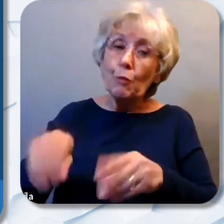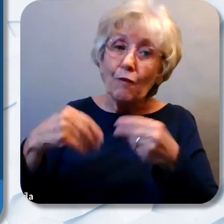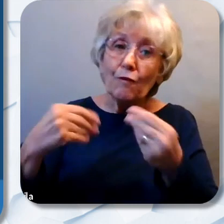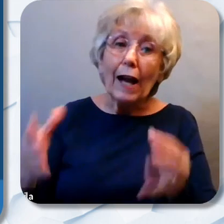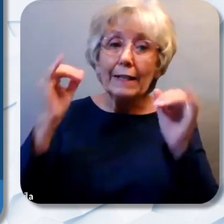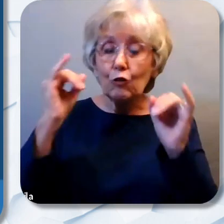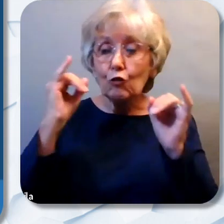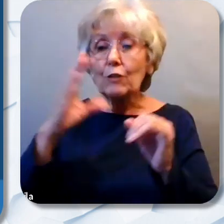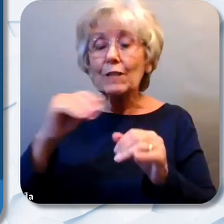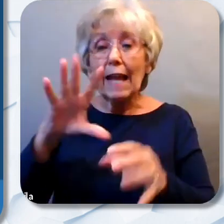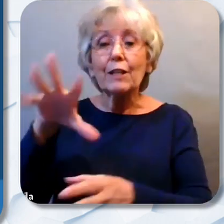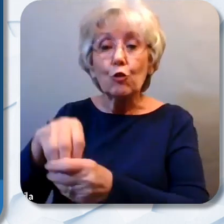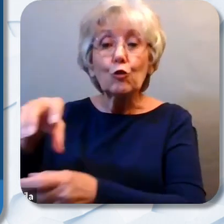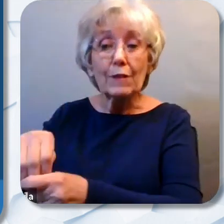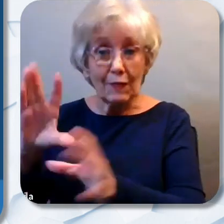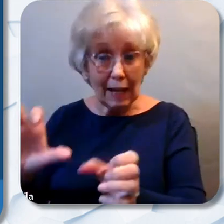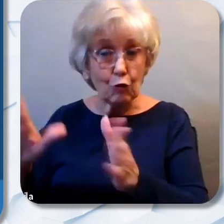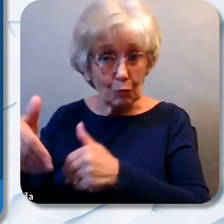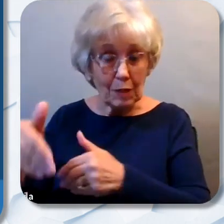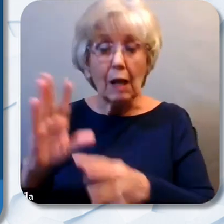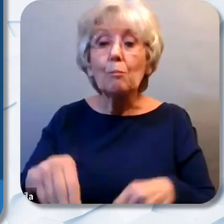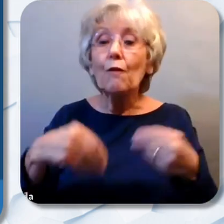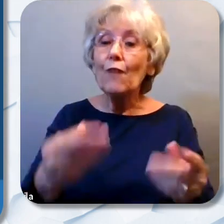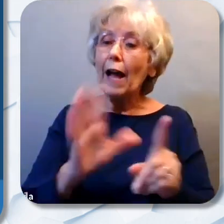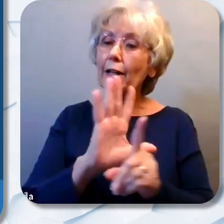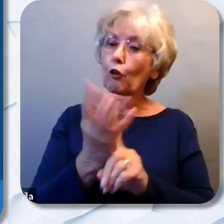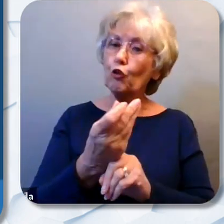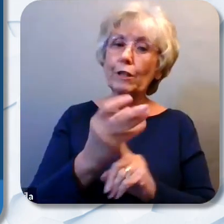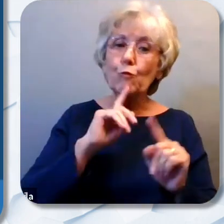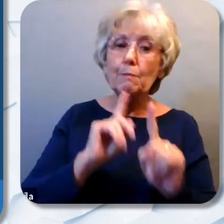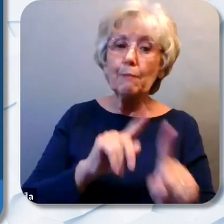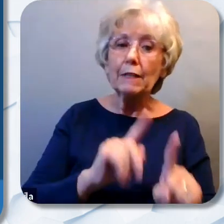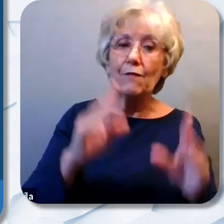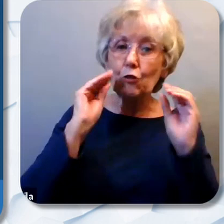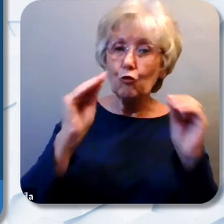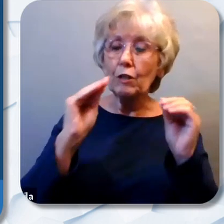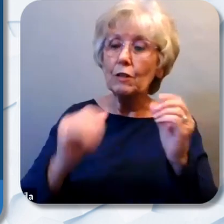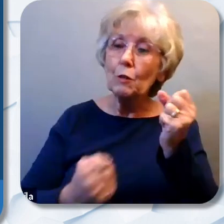inclusive classrooms provide culturally responsive instruction supporting dual language learners.